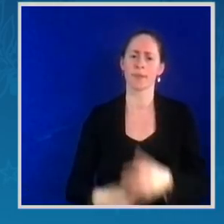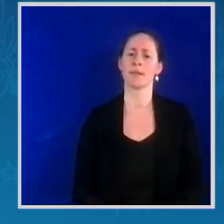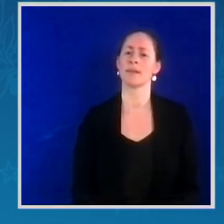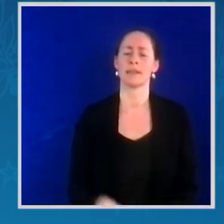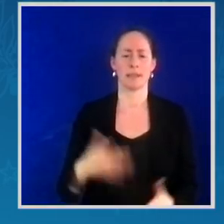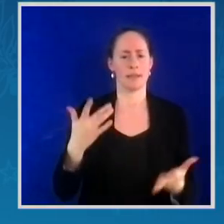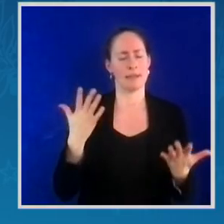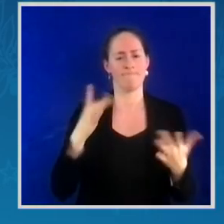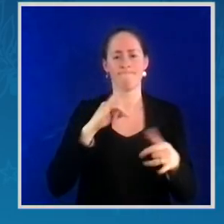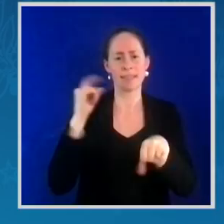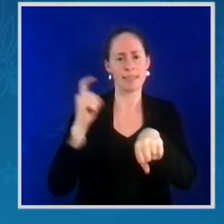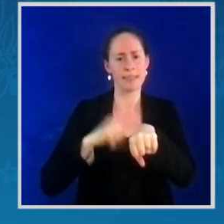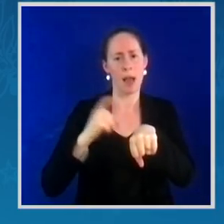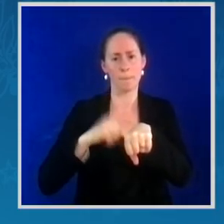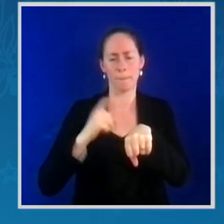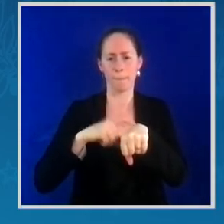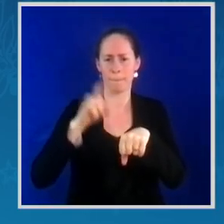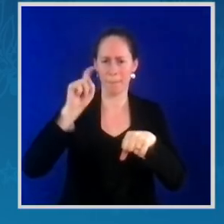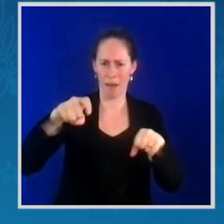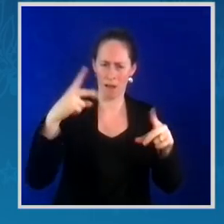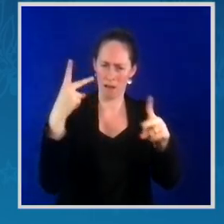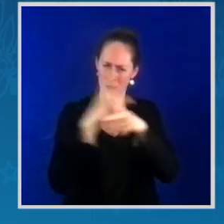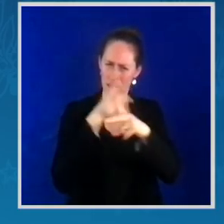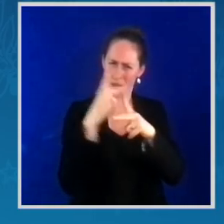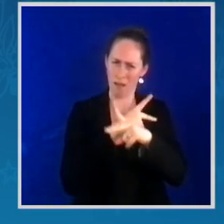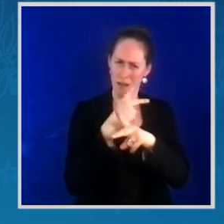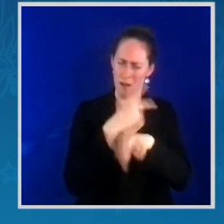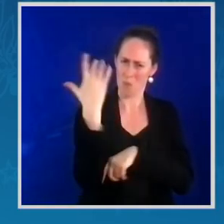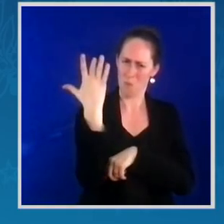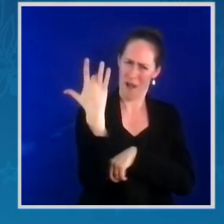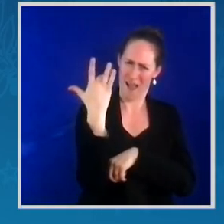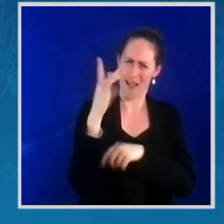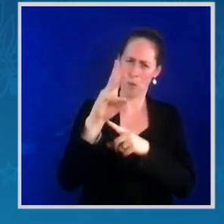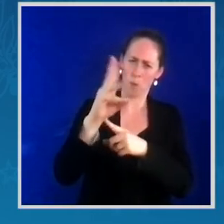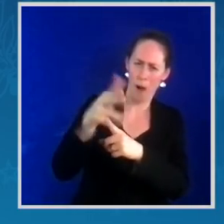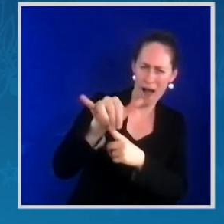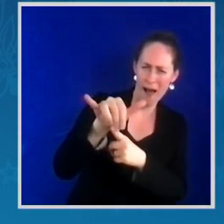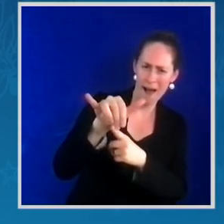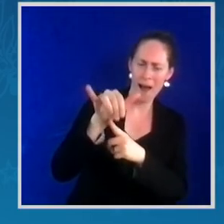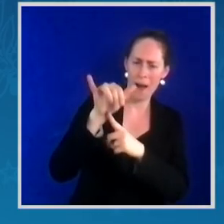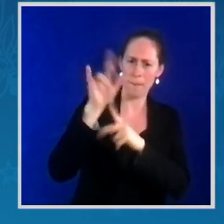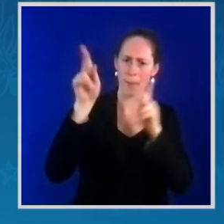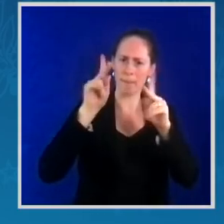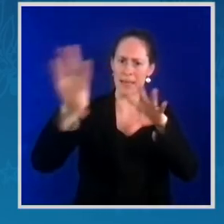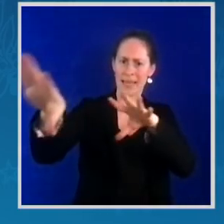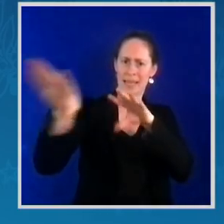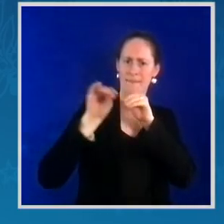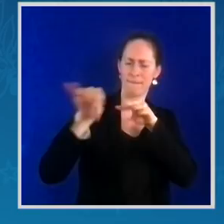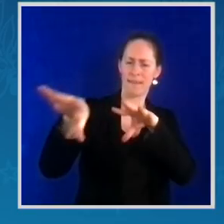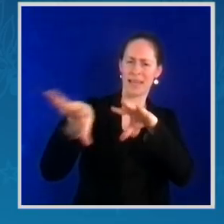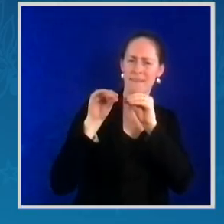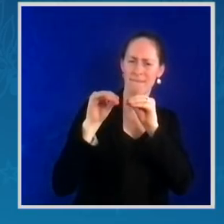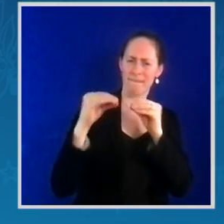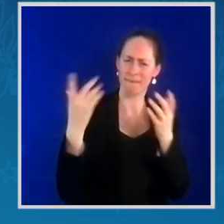and we have to understand if it is a priority to us to be concerned about what is happening at our border,